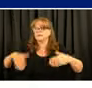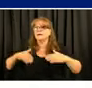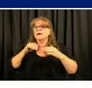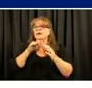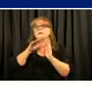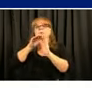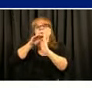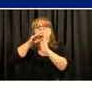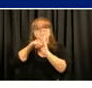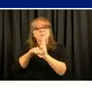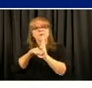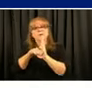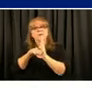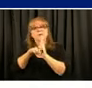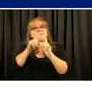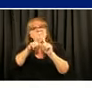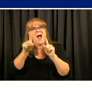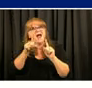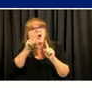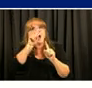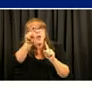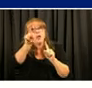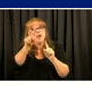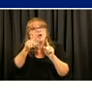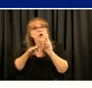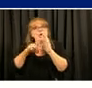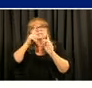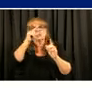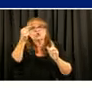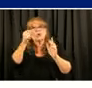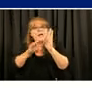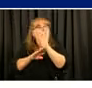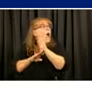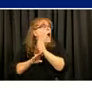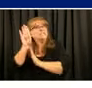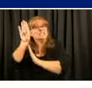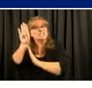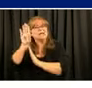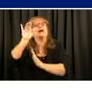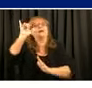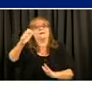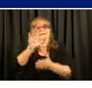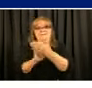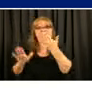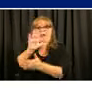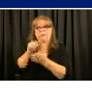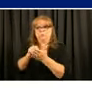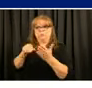that is also being seen nationwide so you'll see that college-age individuals so those 18 to 22